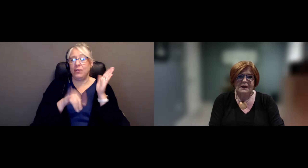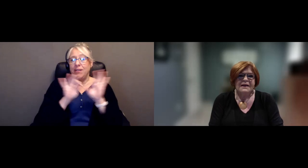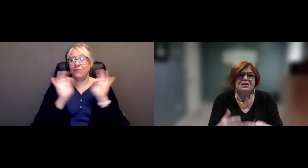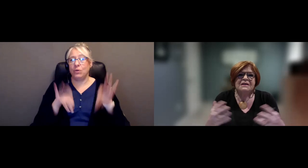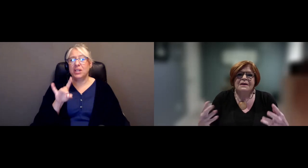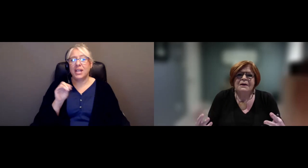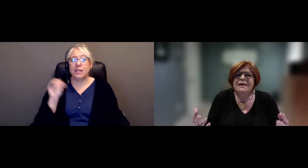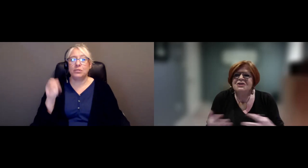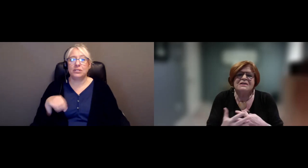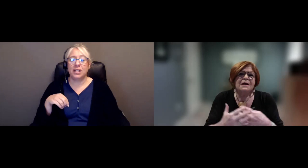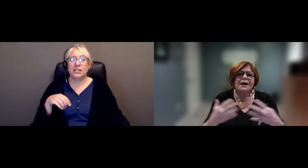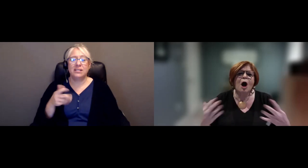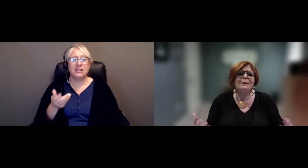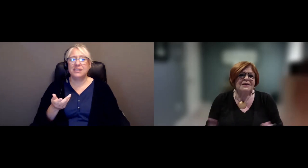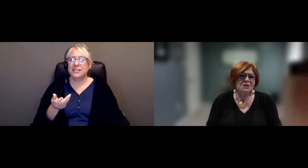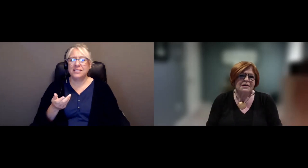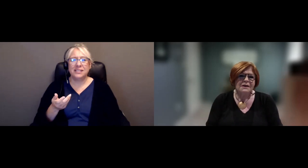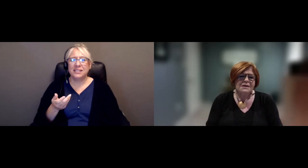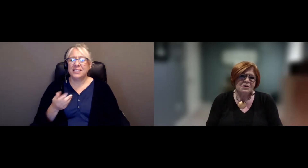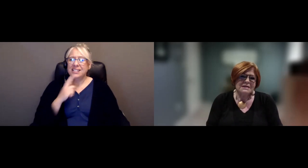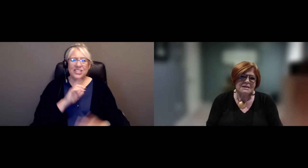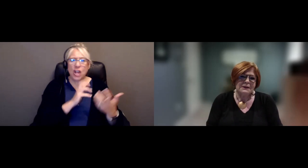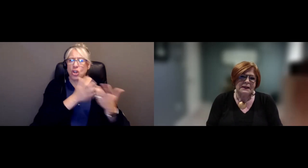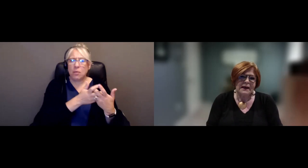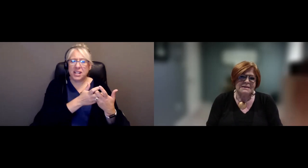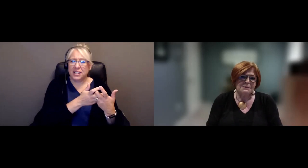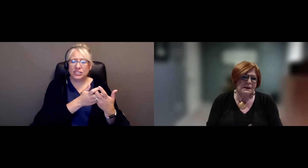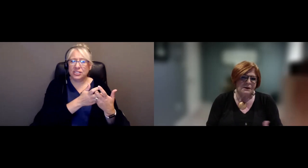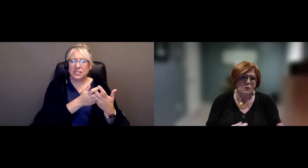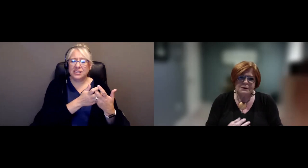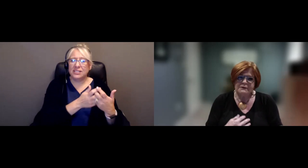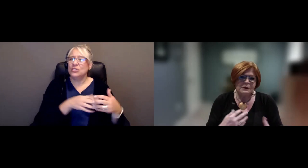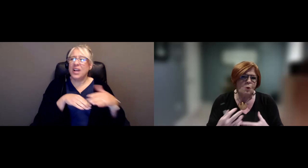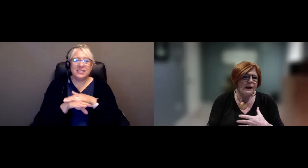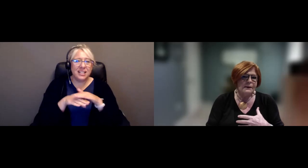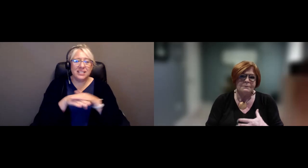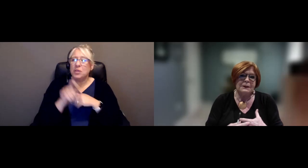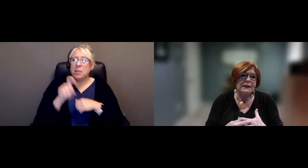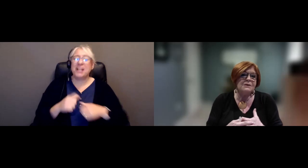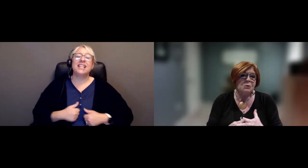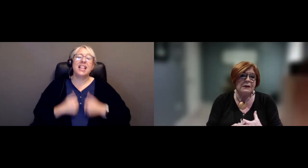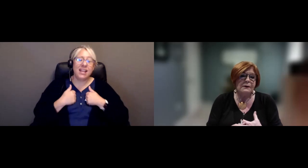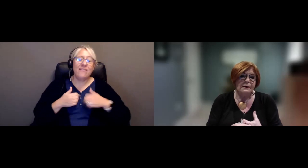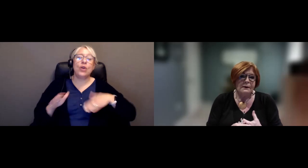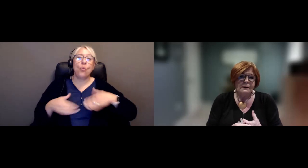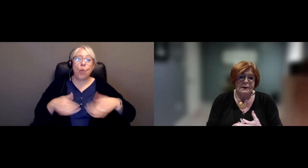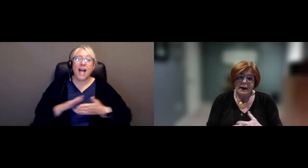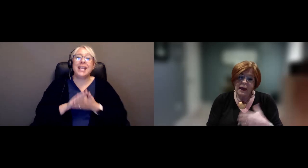It's just an accommodation. So accessibility has to be living, walking, being, doing. I can't